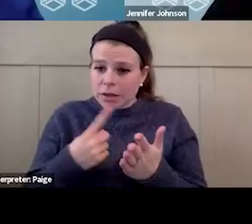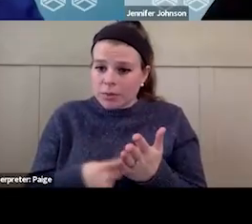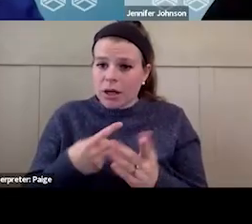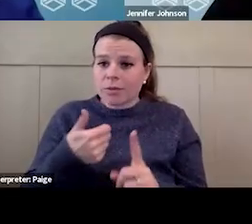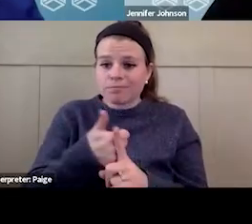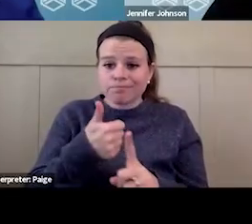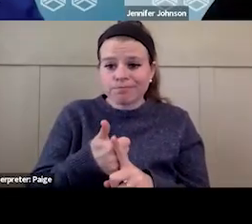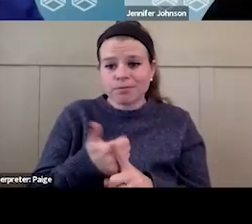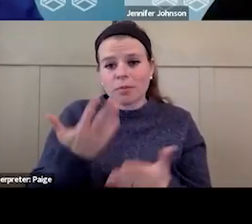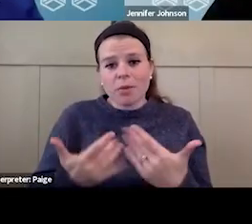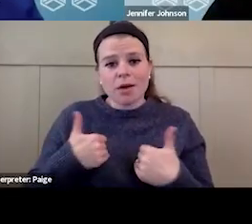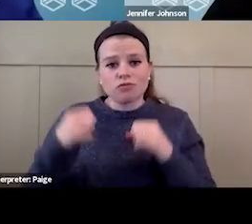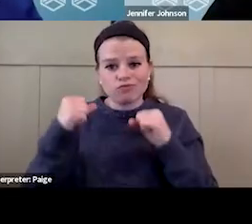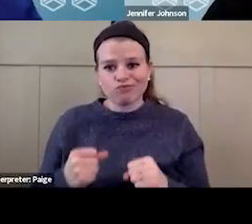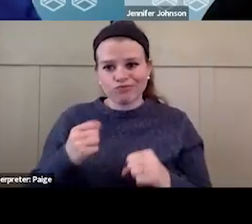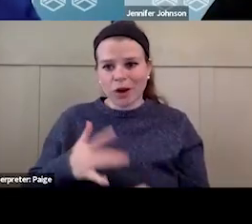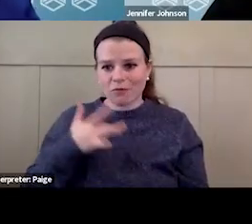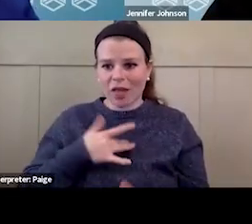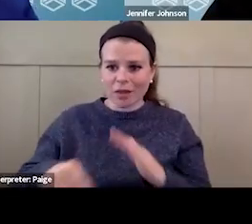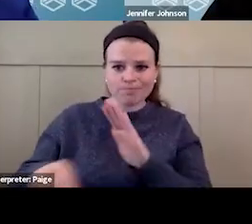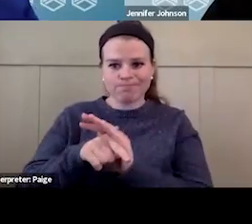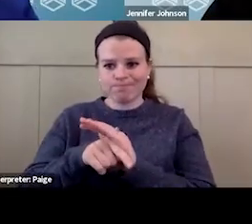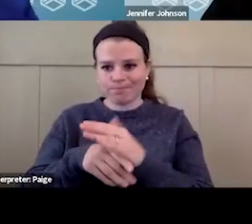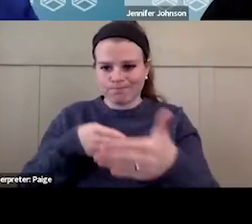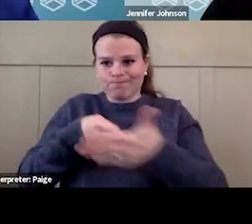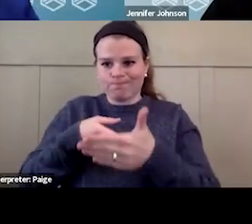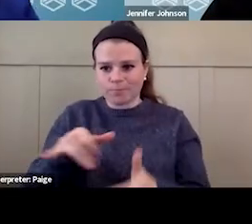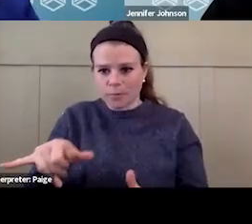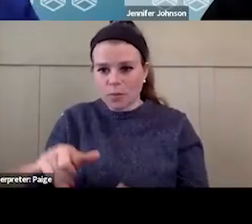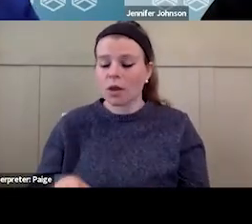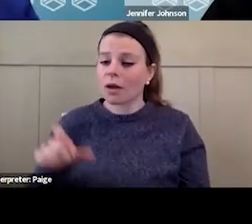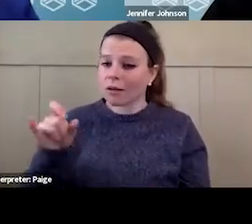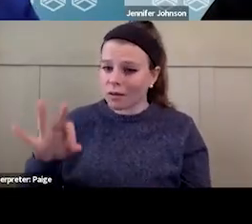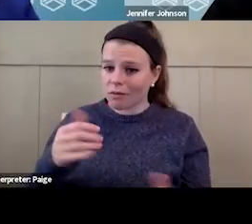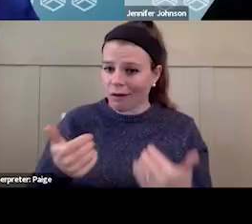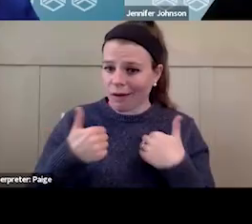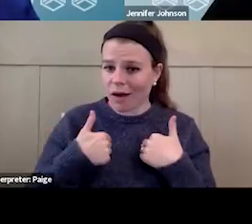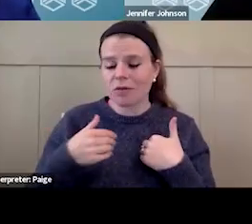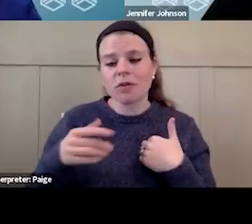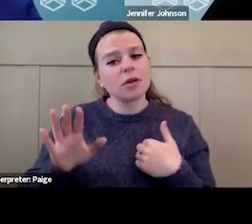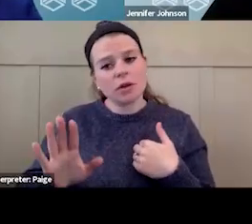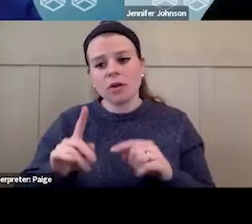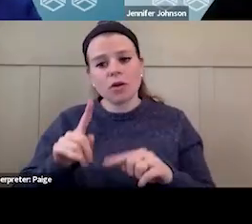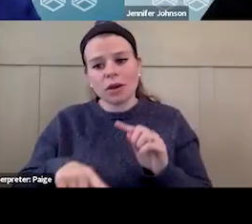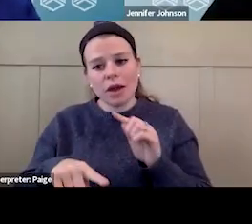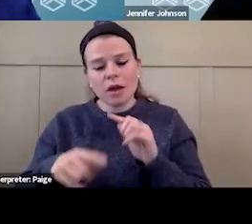really have strong feelings about that. Um, if they do, y- you really cannot react angrily. Ask them to explain it.